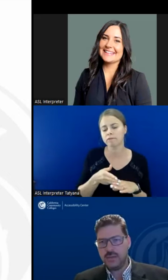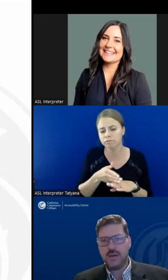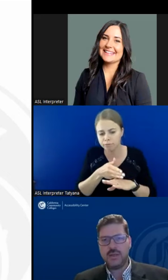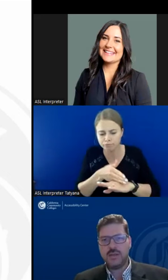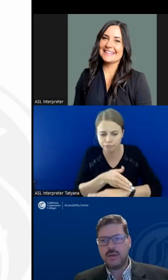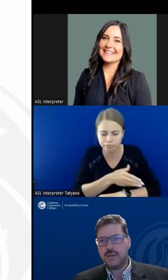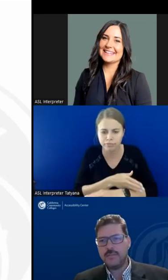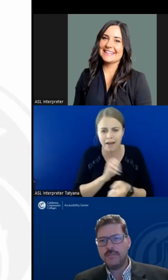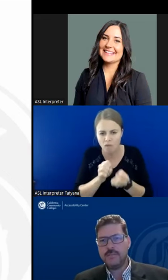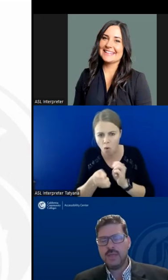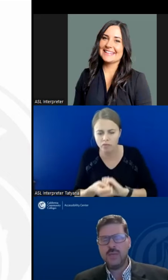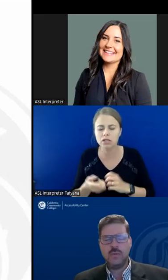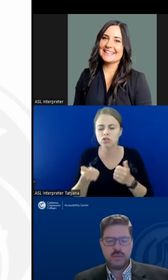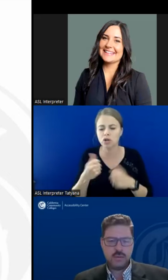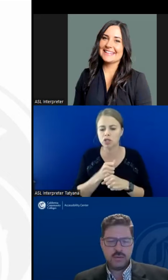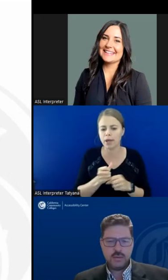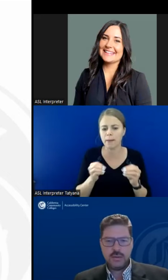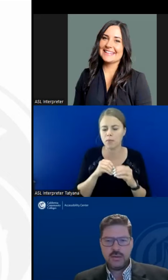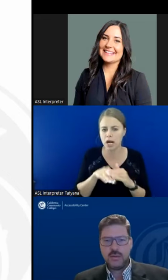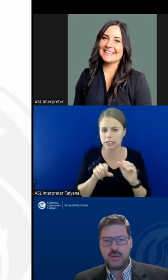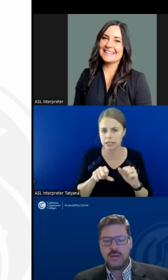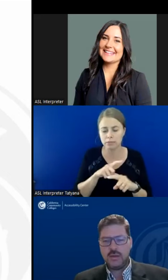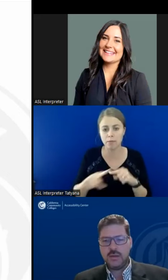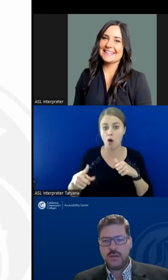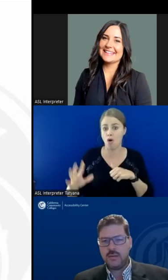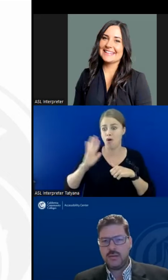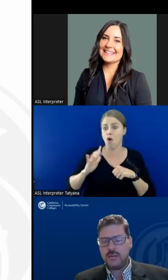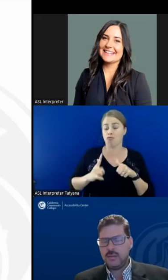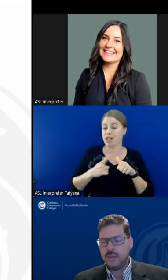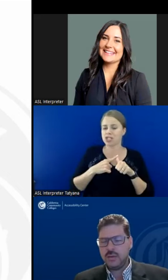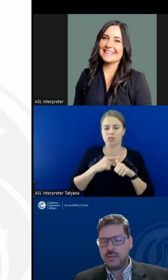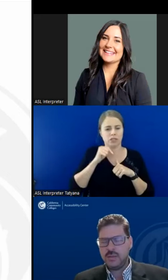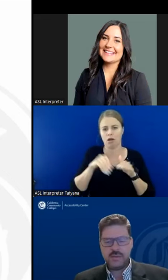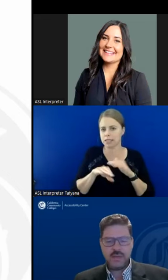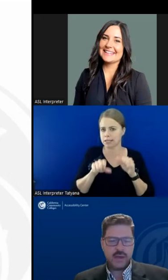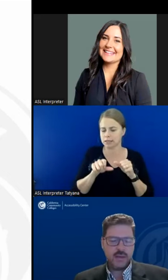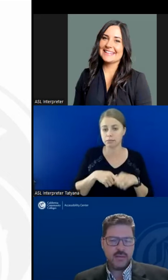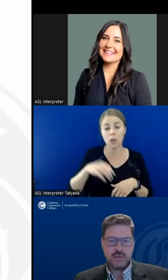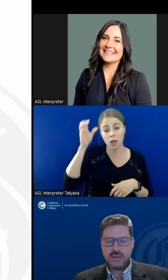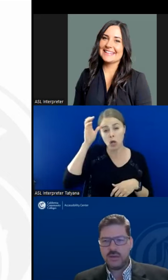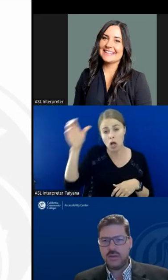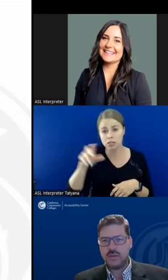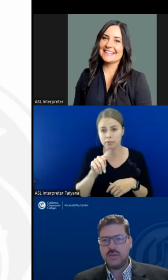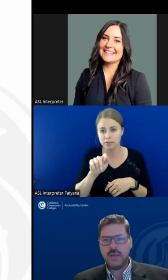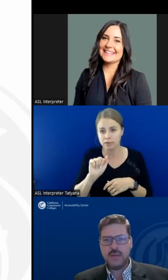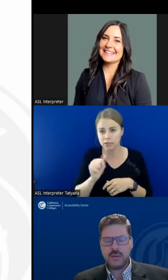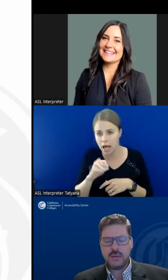but originally it wasn't. The concept of tagging was introduced later.